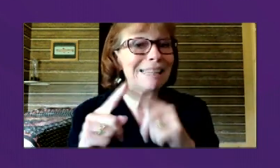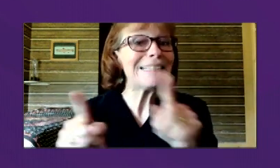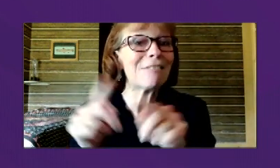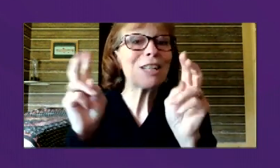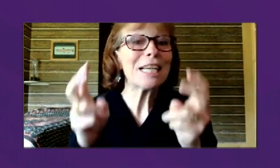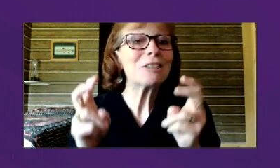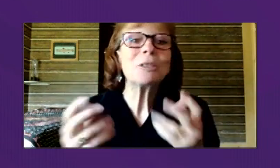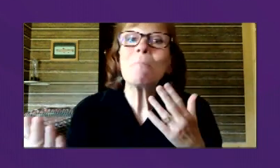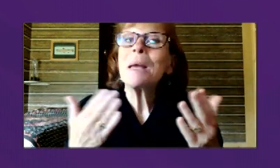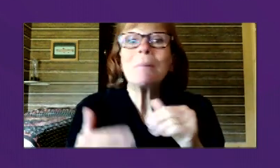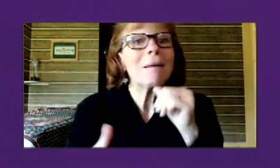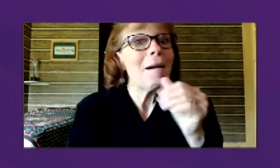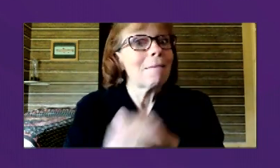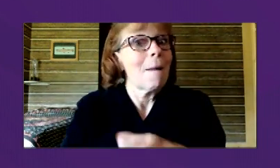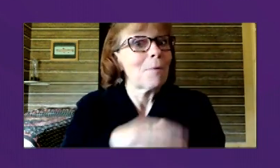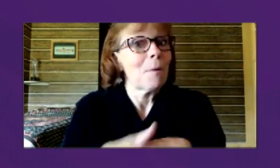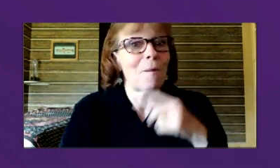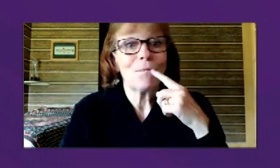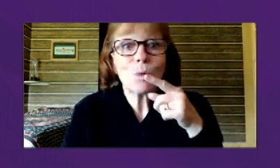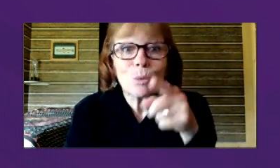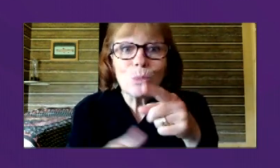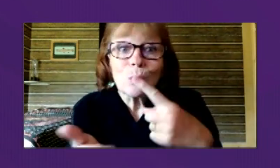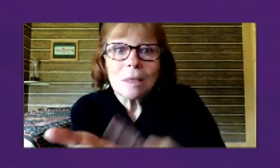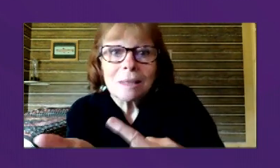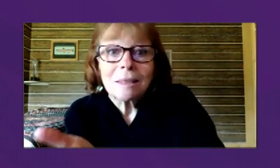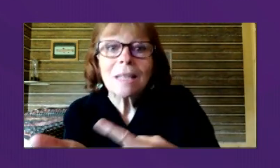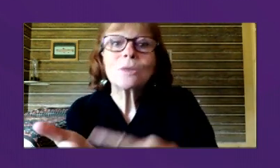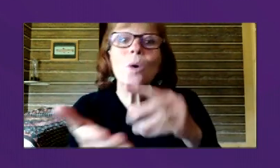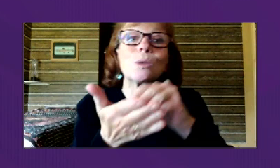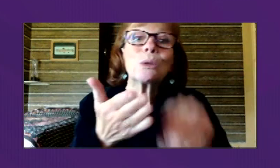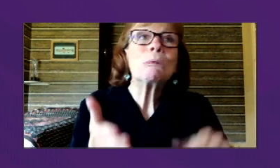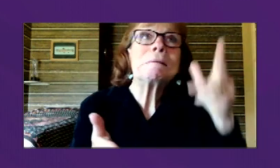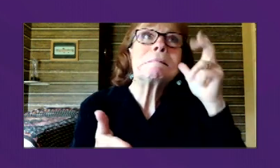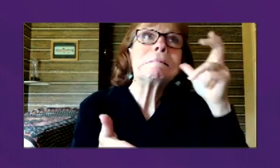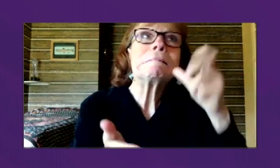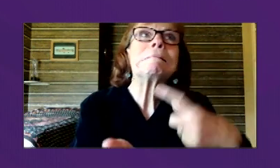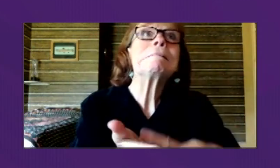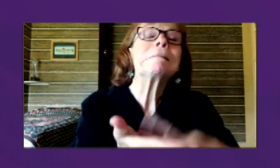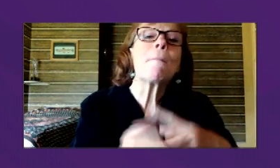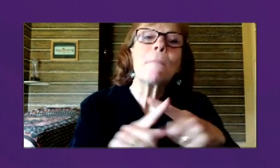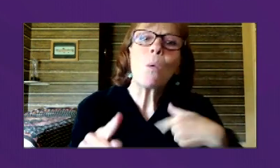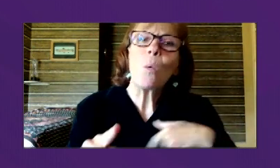educators. But by providing these alternative perspectives, we make sure that our classrooms